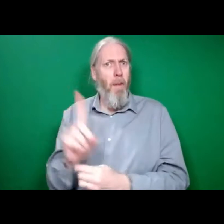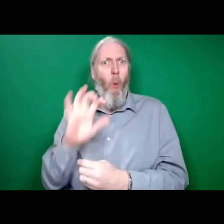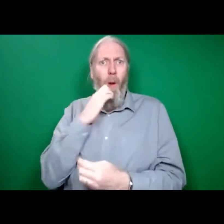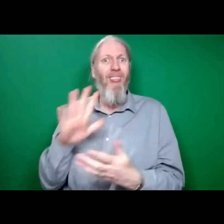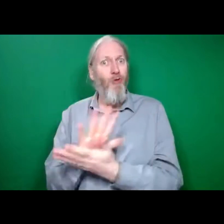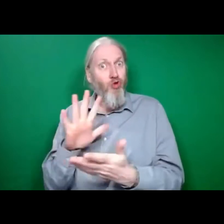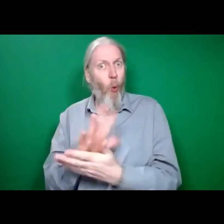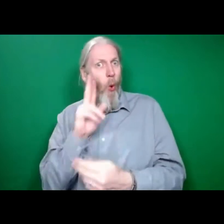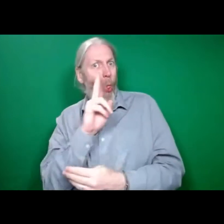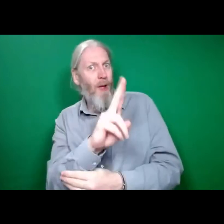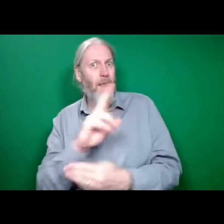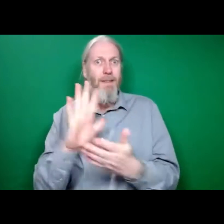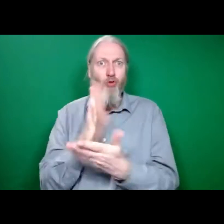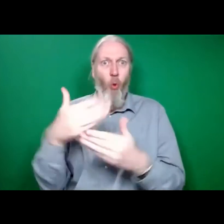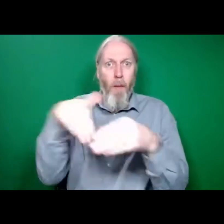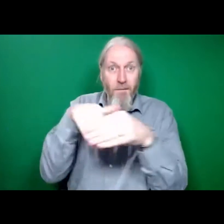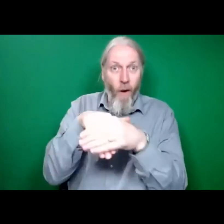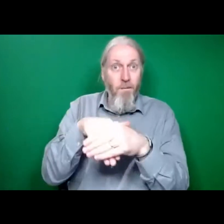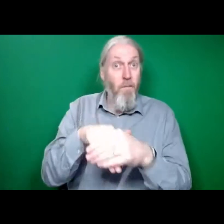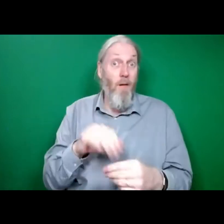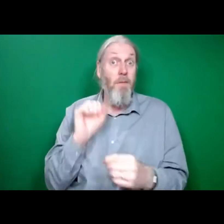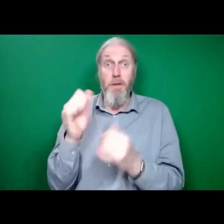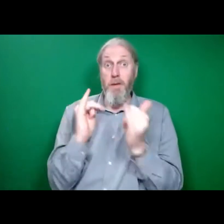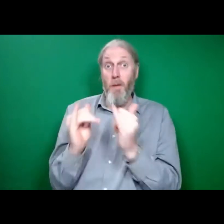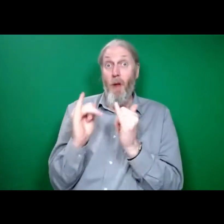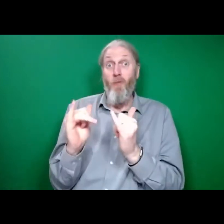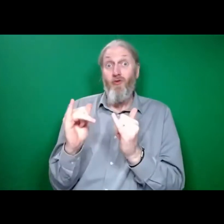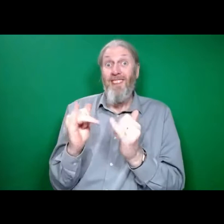sure we are engaging proactively in an inclusive and accessible way as much as possible.